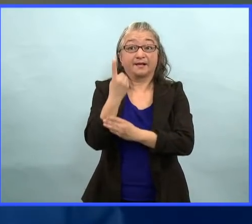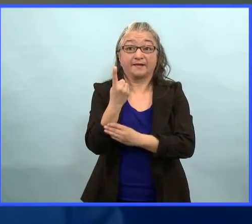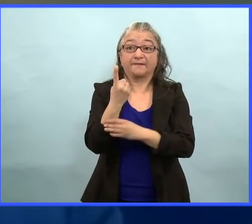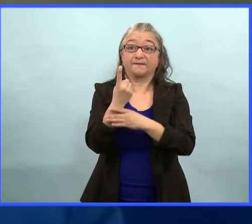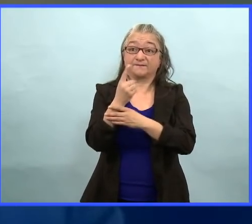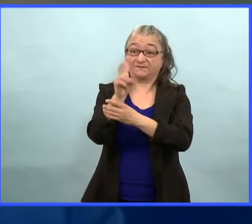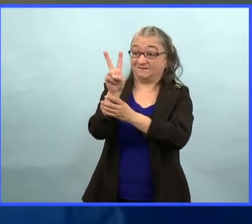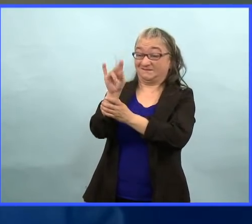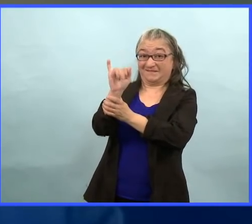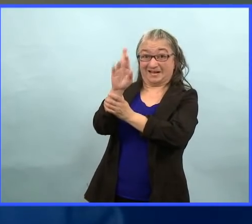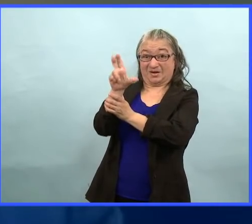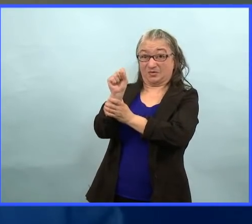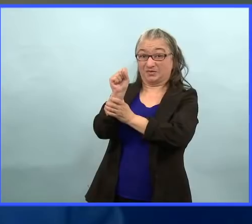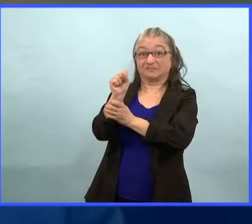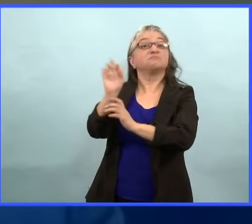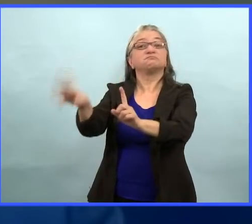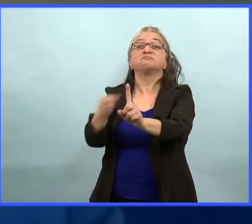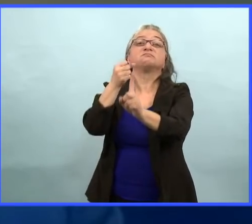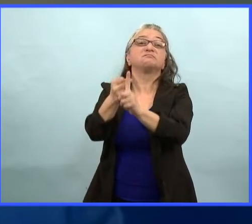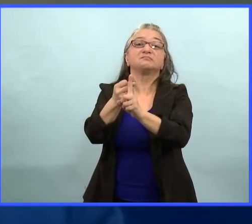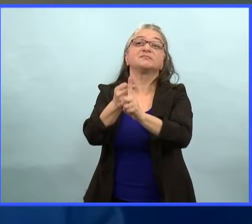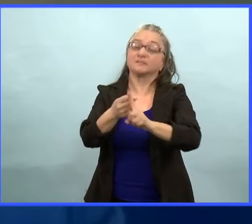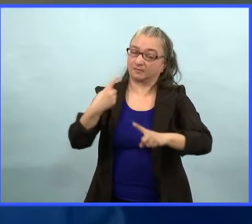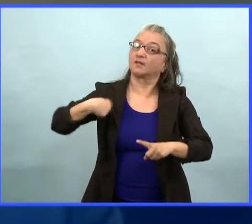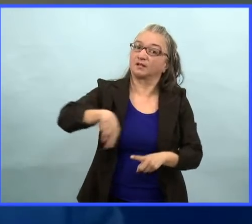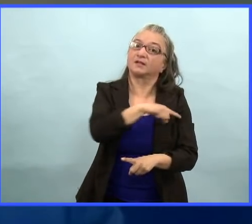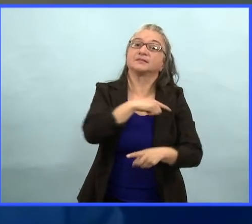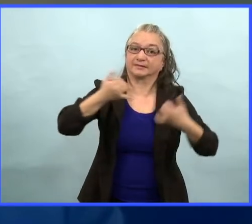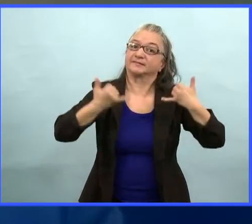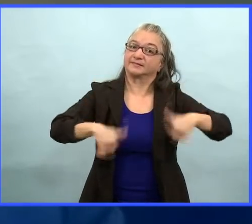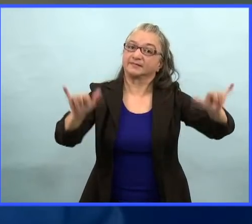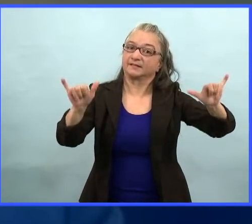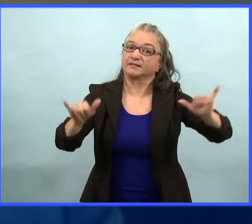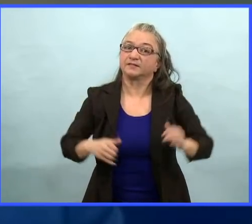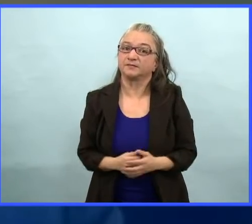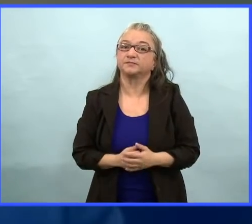us something to measure against as vaccines continue to demonstrate their effectiveness